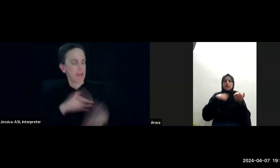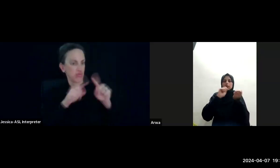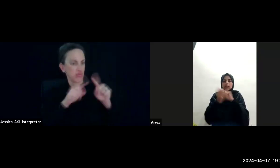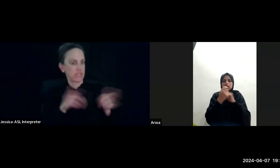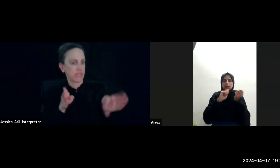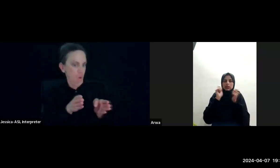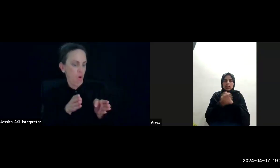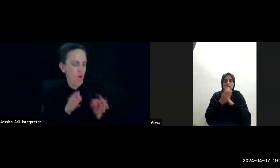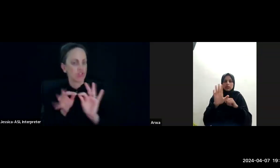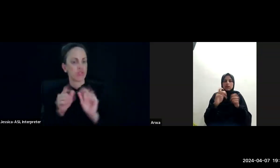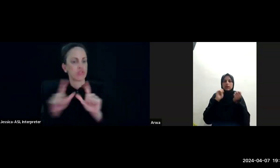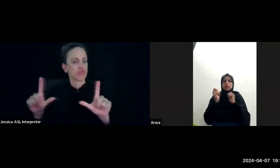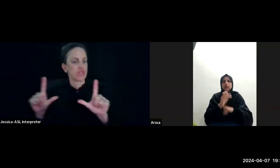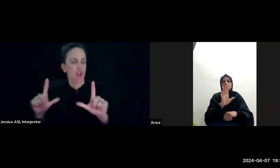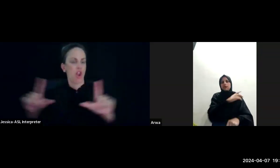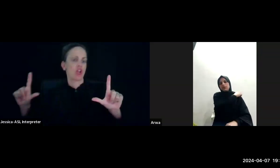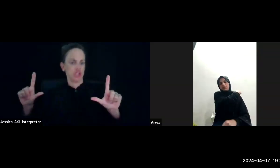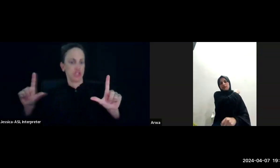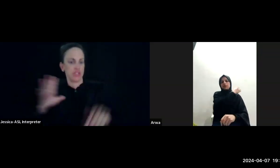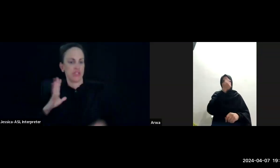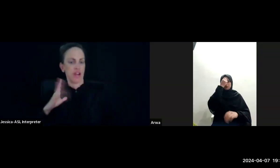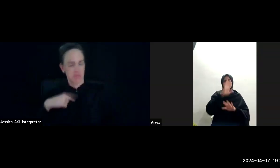can take questions now.